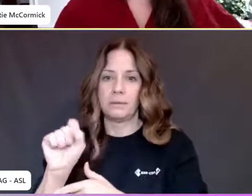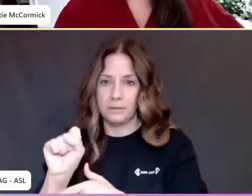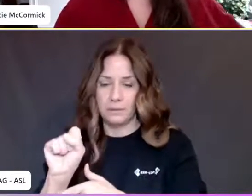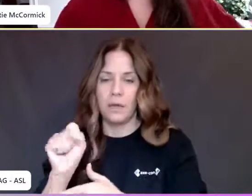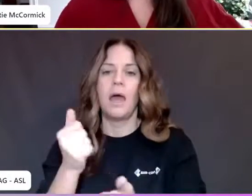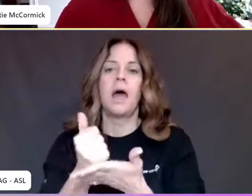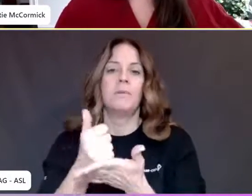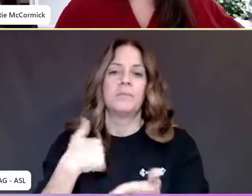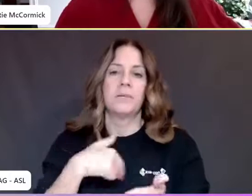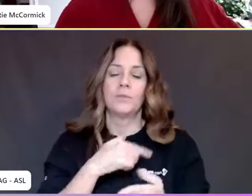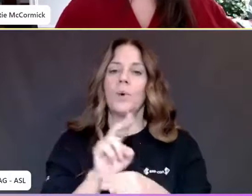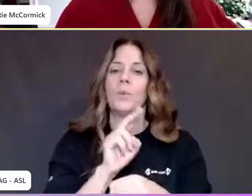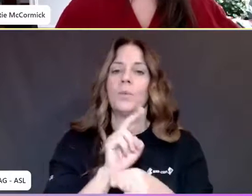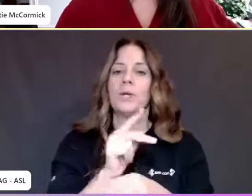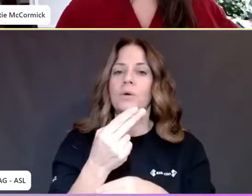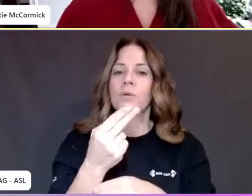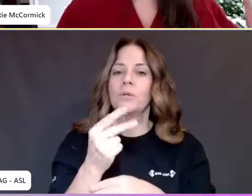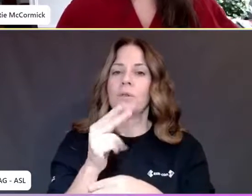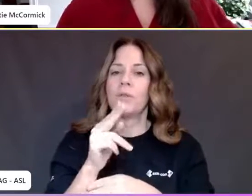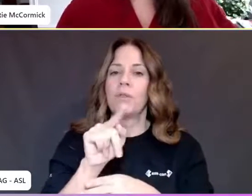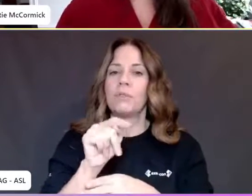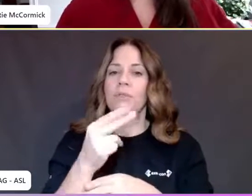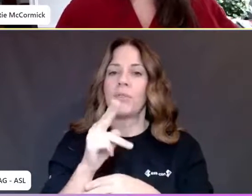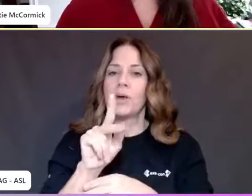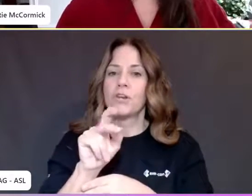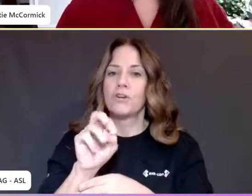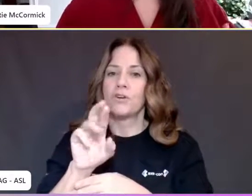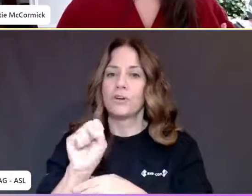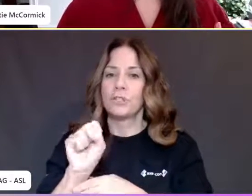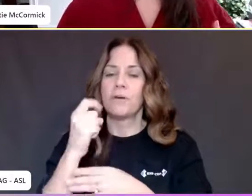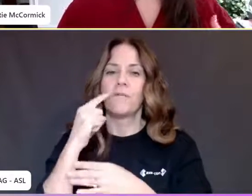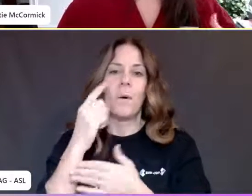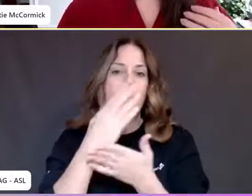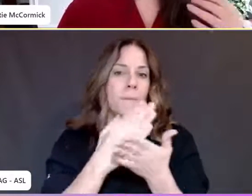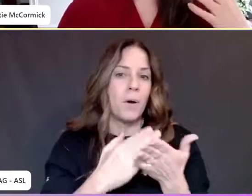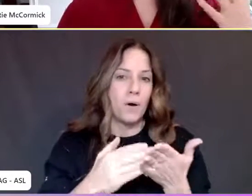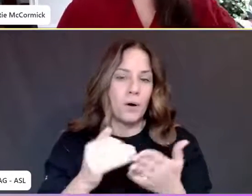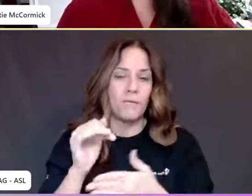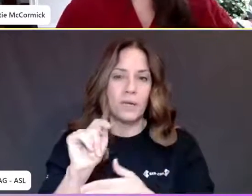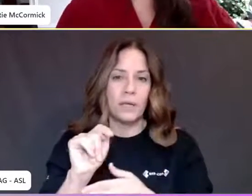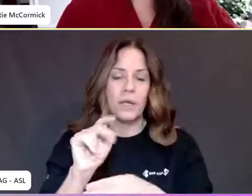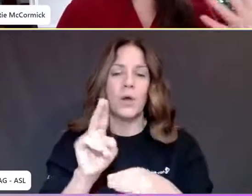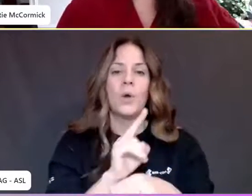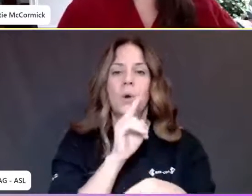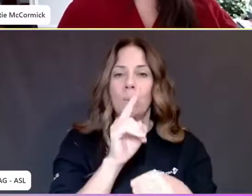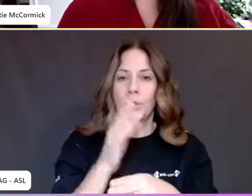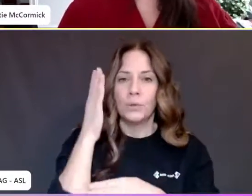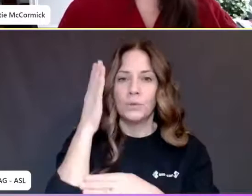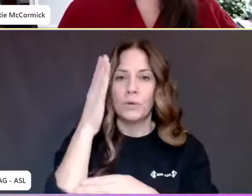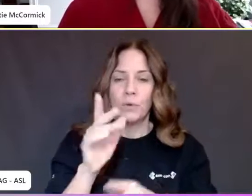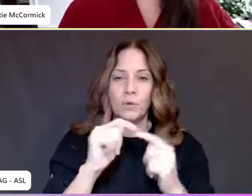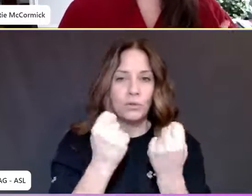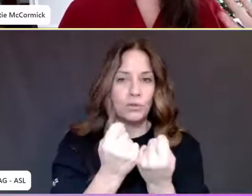their progress, and of course if they're not making progress then fundamentals help us out. So we scaled by